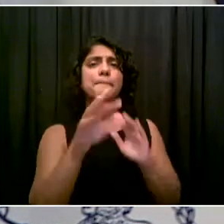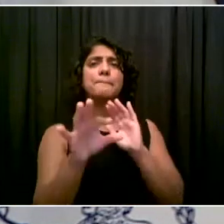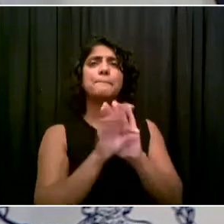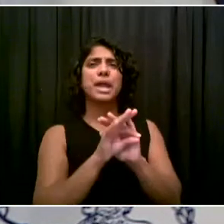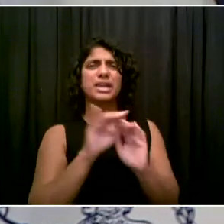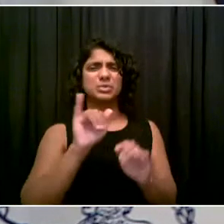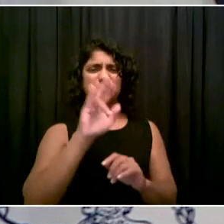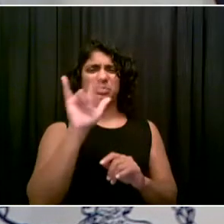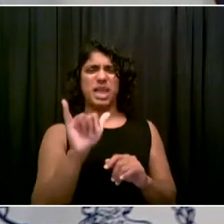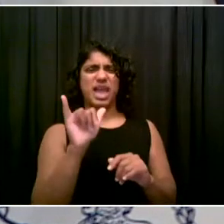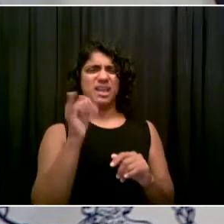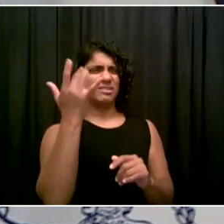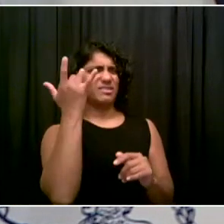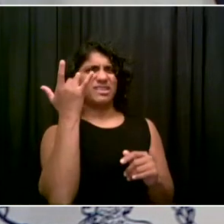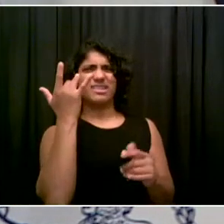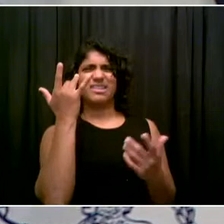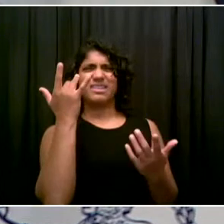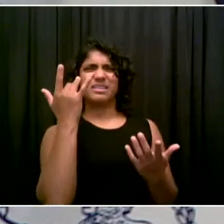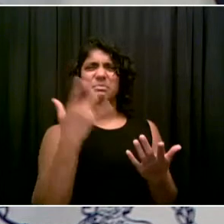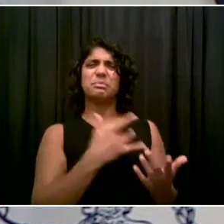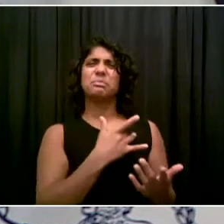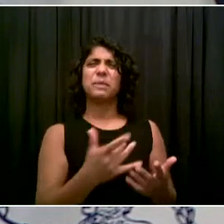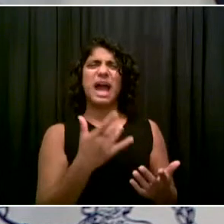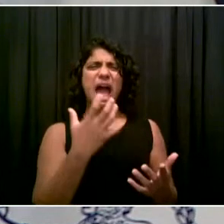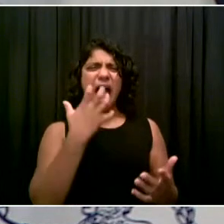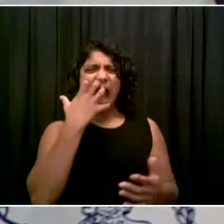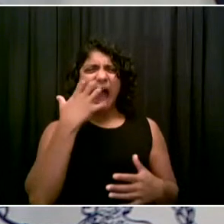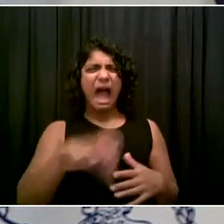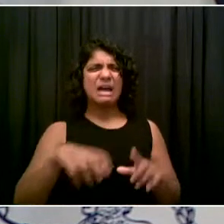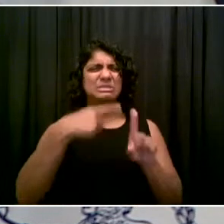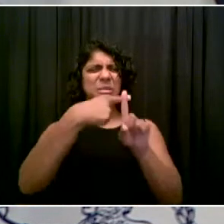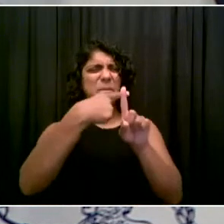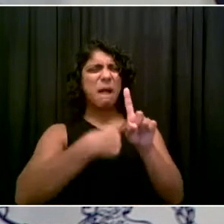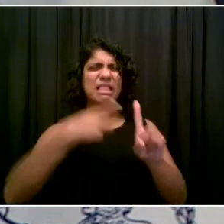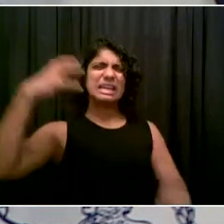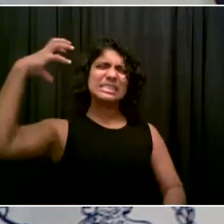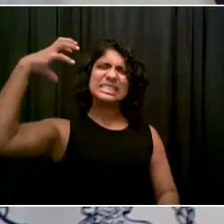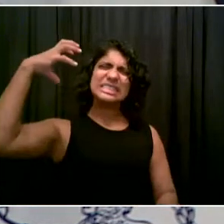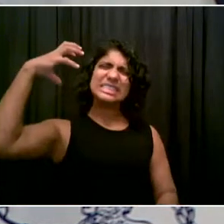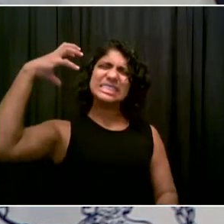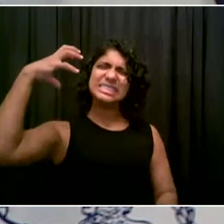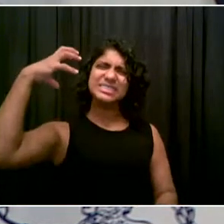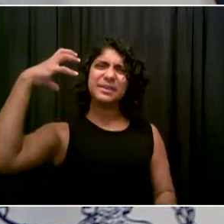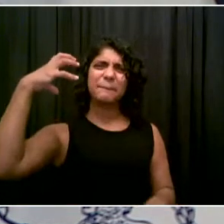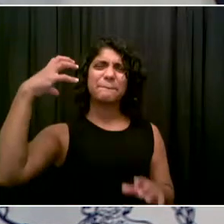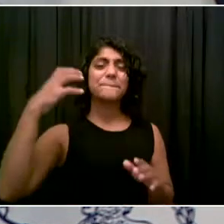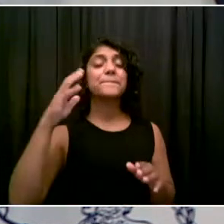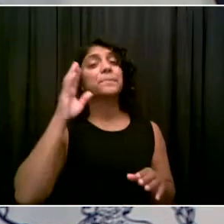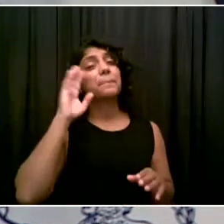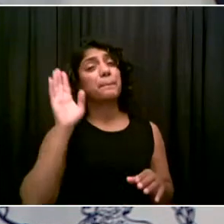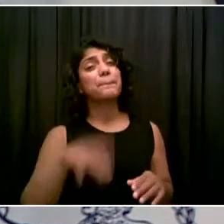Reporter: WISE THE PARADE IN JULY,